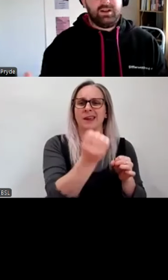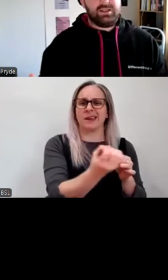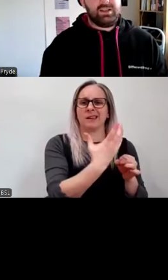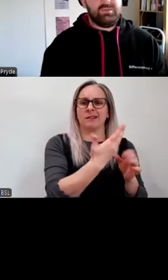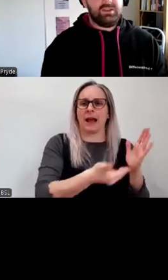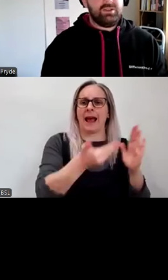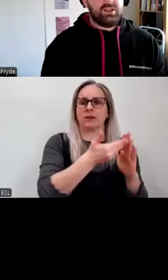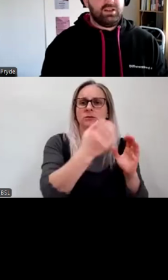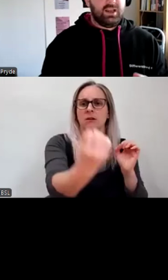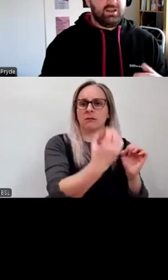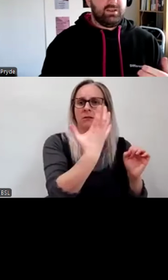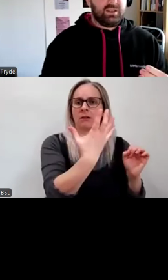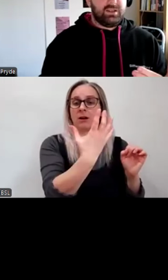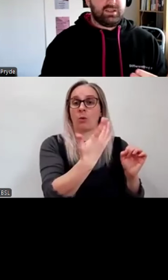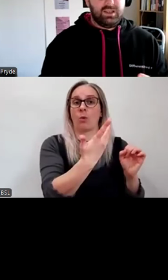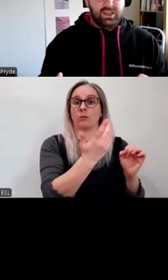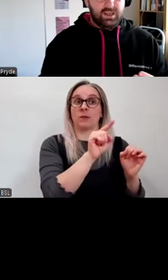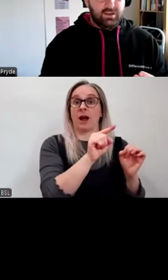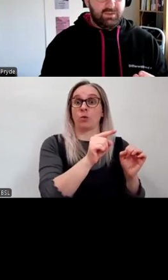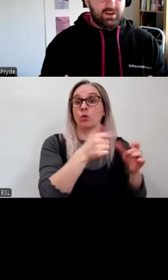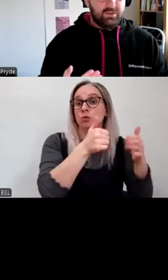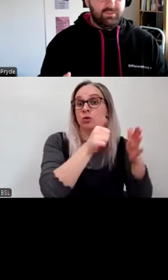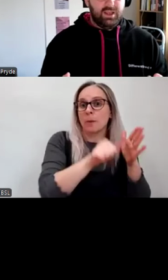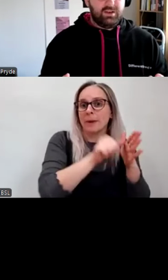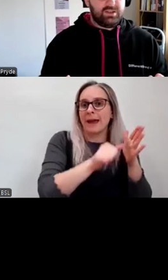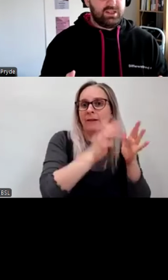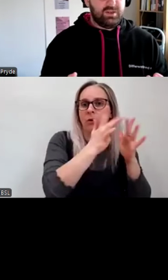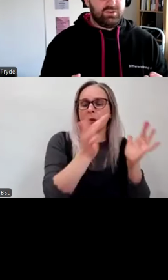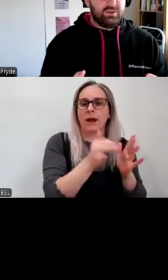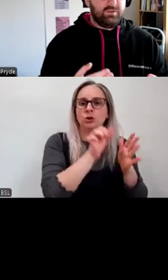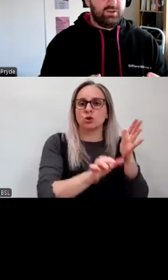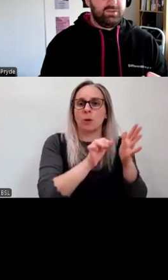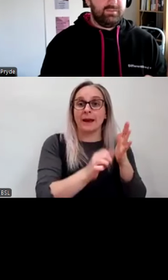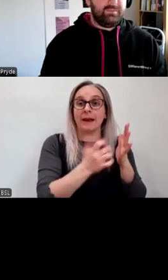to cart success messaging and things like error states being shown on forms.